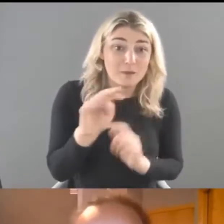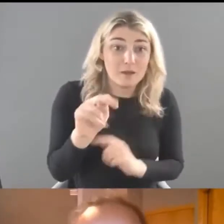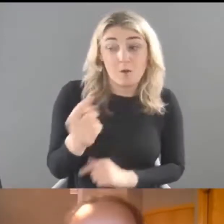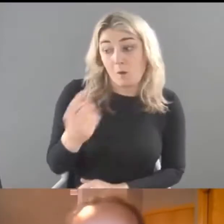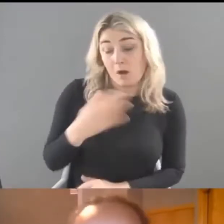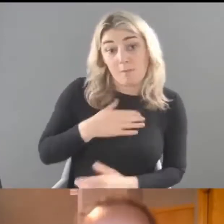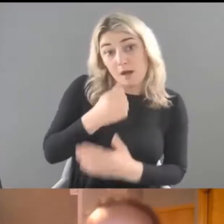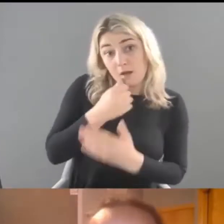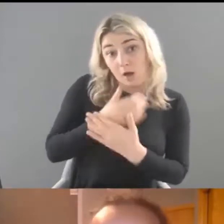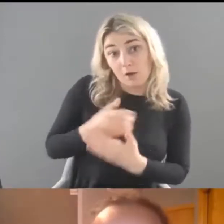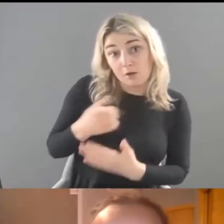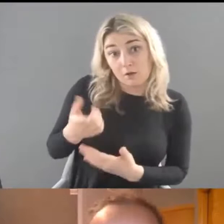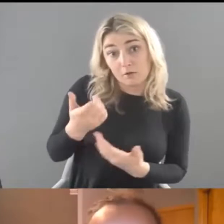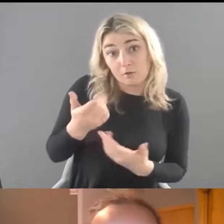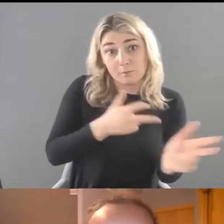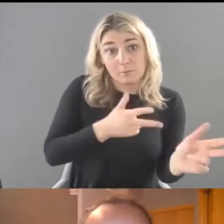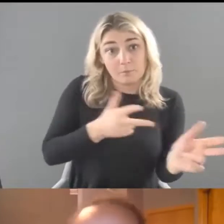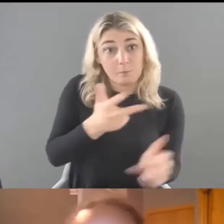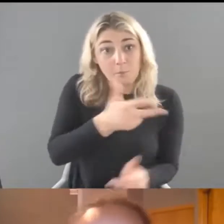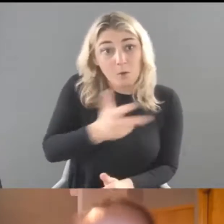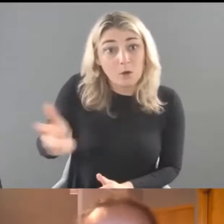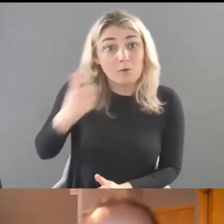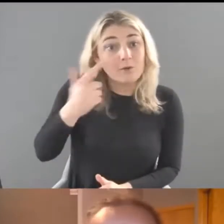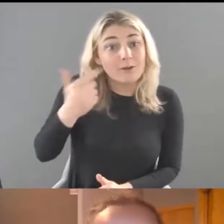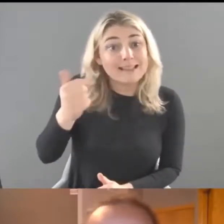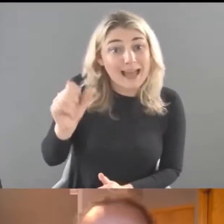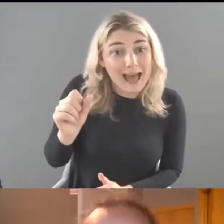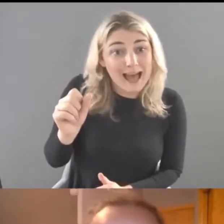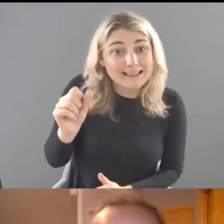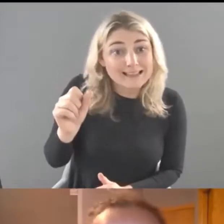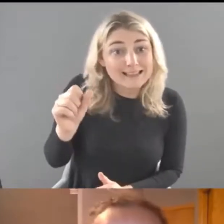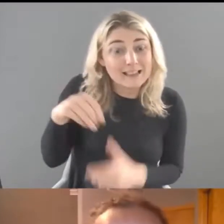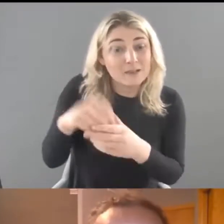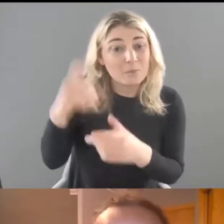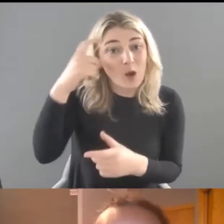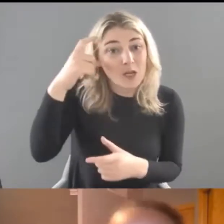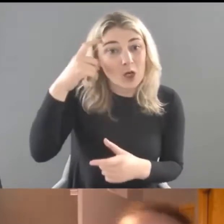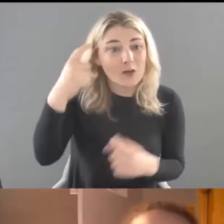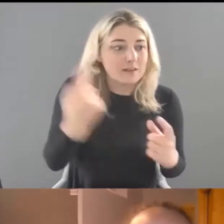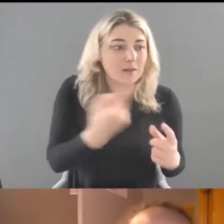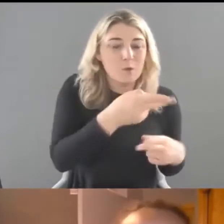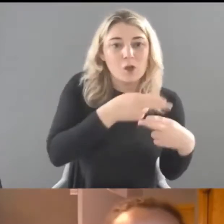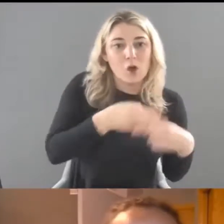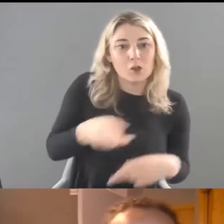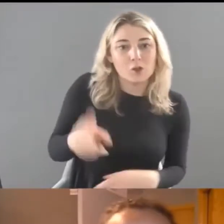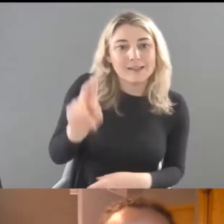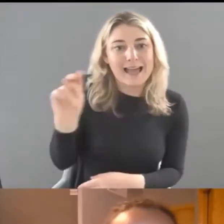to pullover for gas in Brainerd and someone called her the N word and said, "Get out of my town." In my neighborhood, someone drove